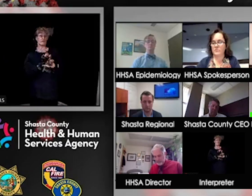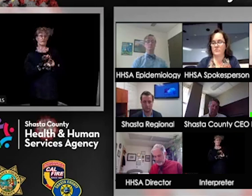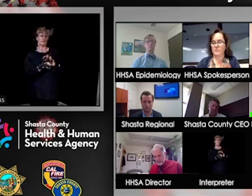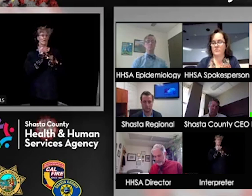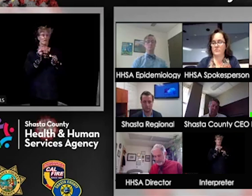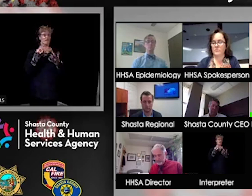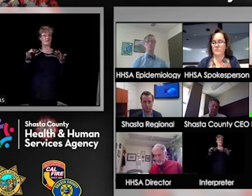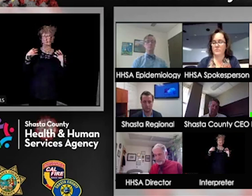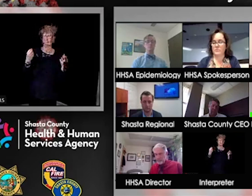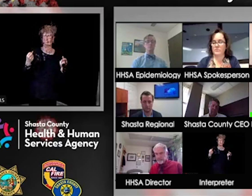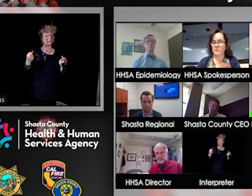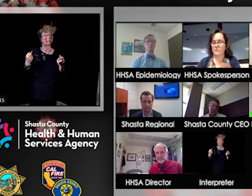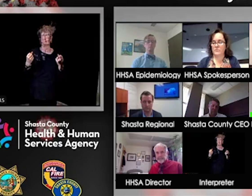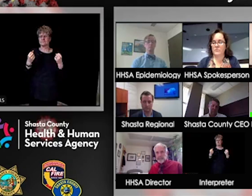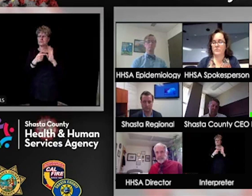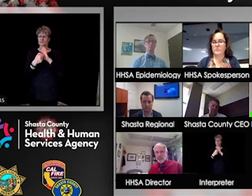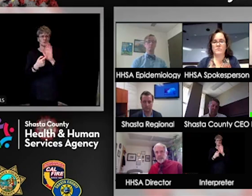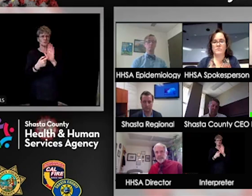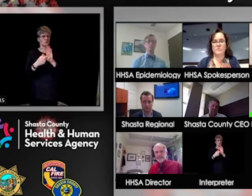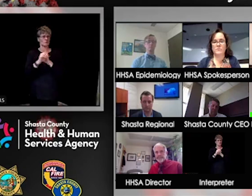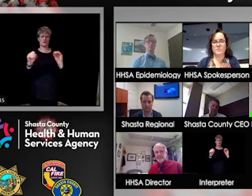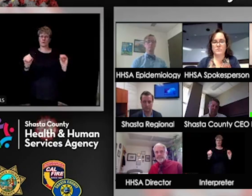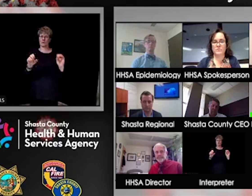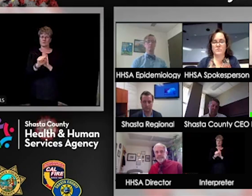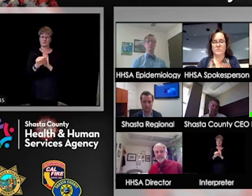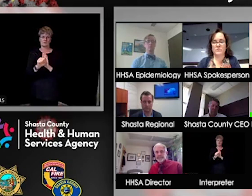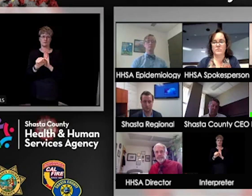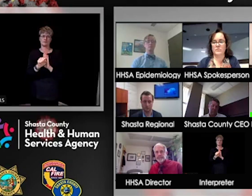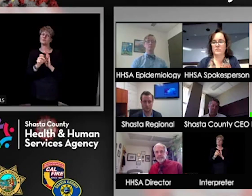not having any symptoms of COVID. So, those are the kinds of things that we need to look